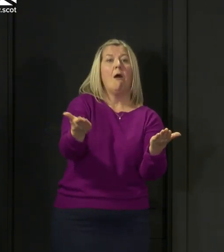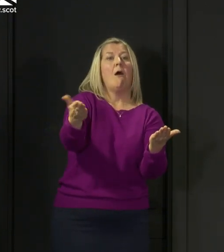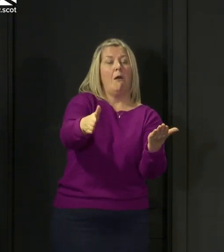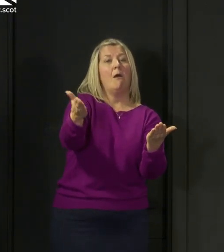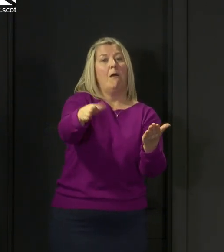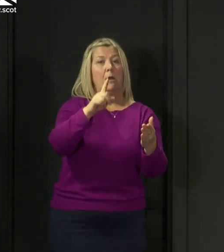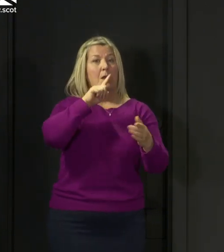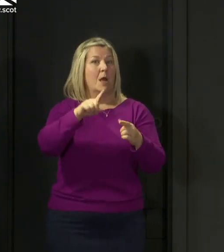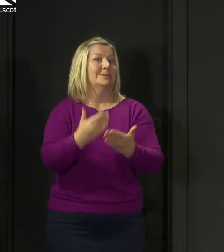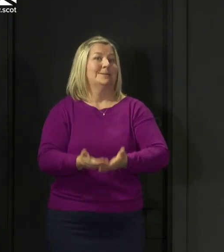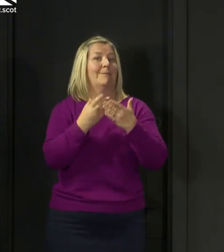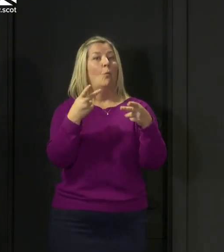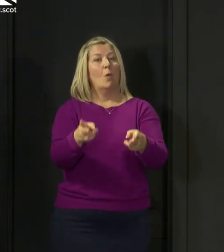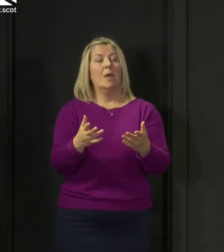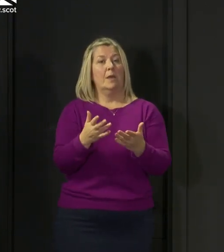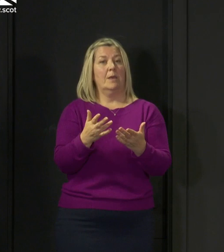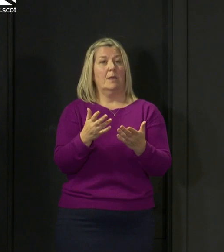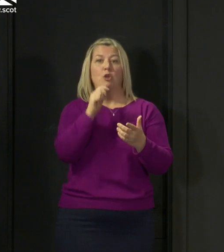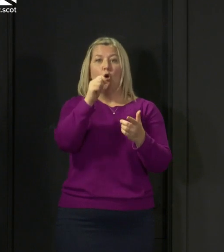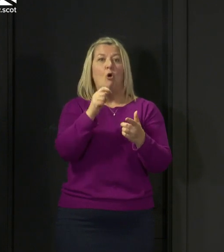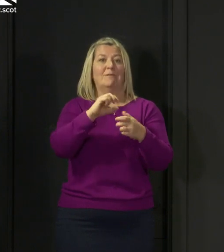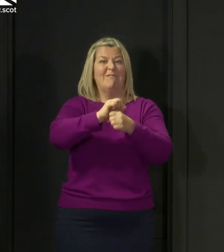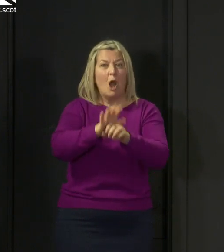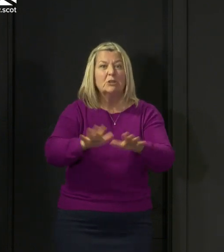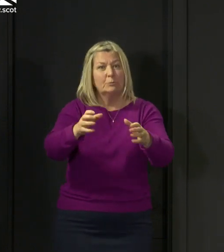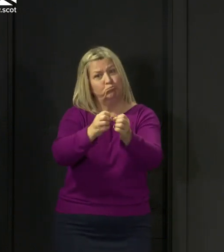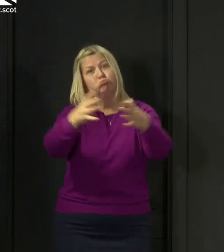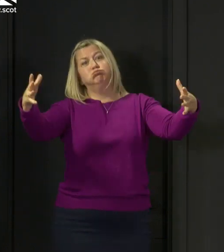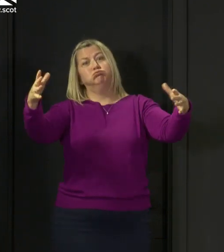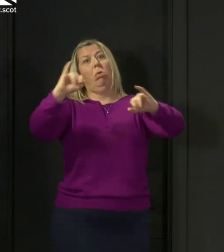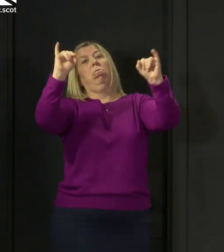and doesn't risk an immediate resurgence of the virus. That is what all of this is about.